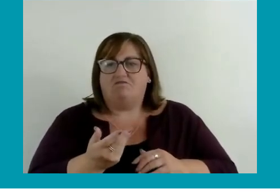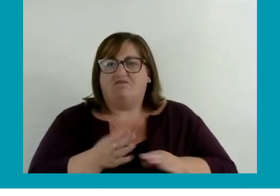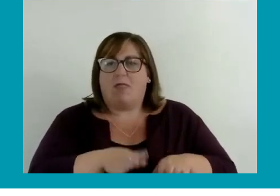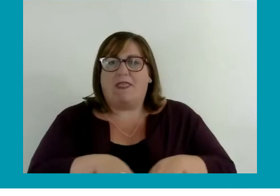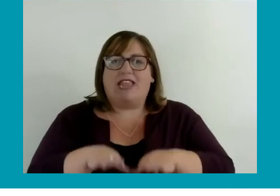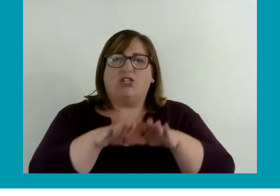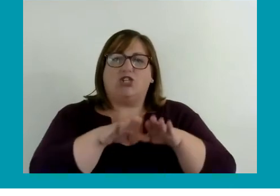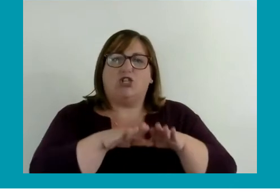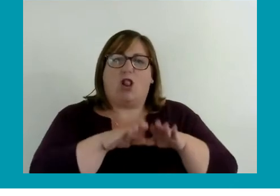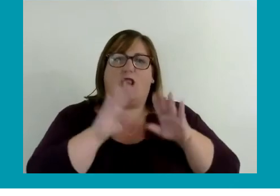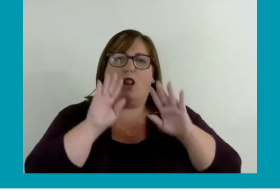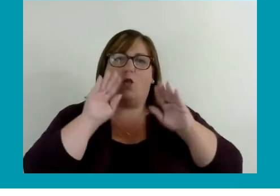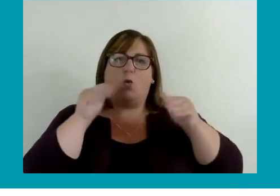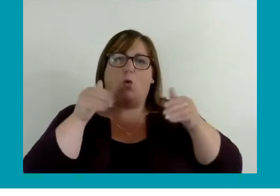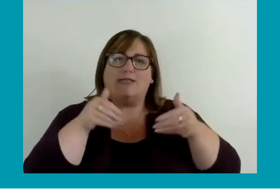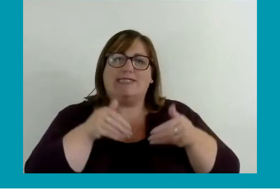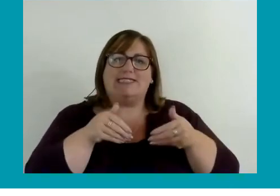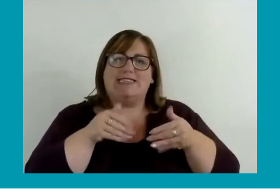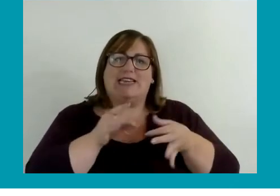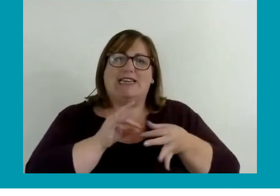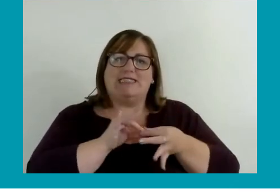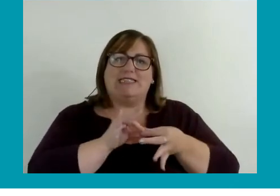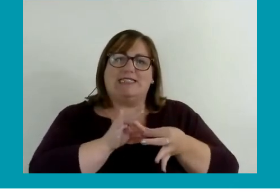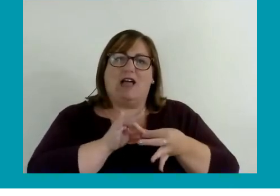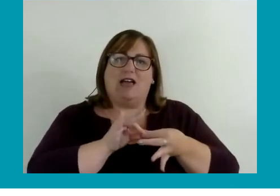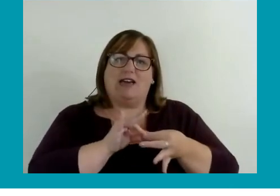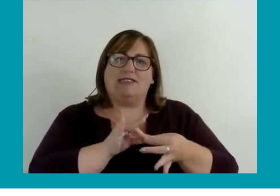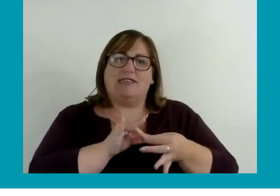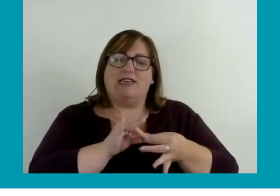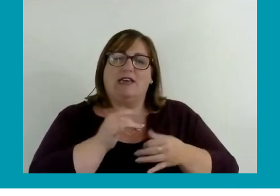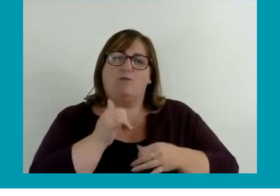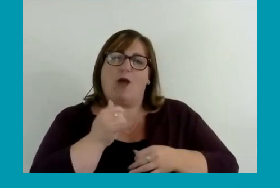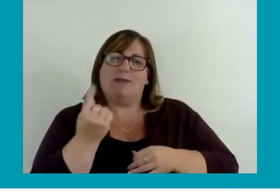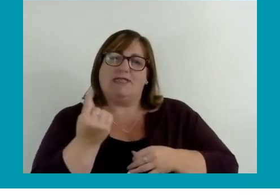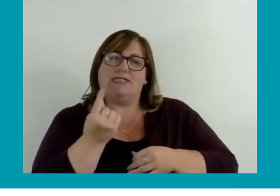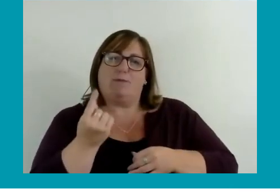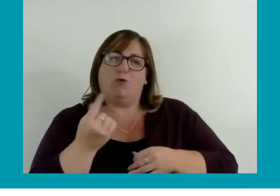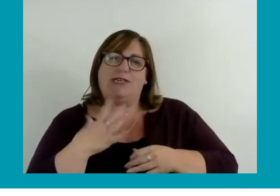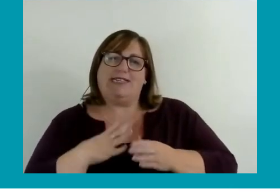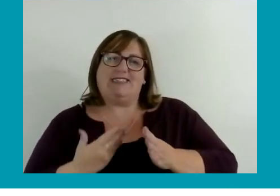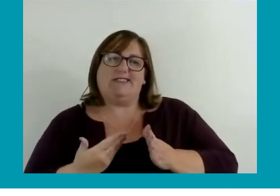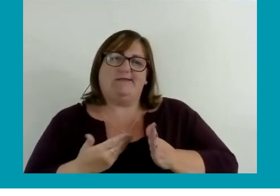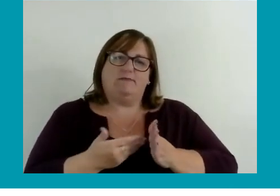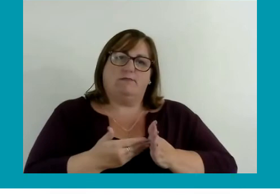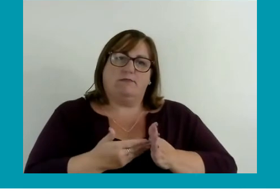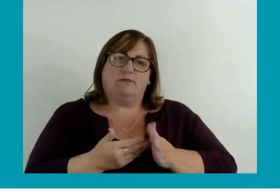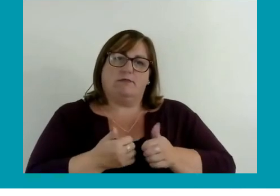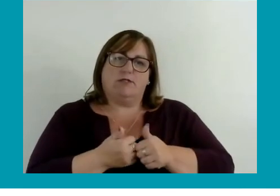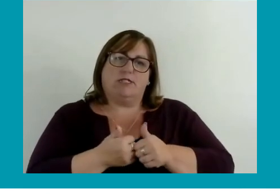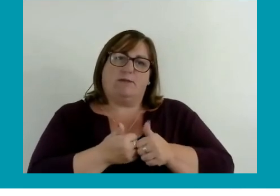have somebody that they might we might need a little bit more support so access to work will